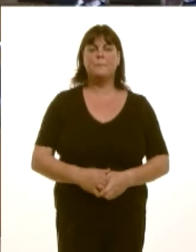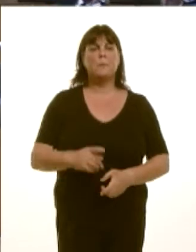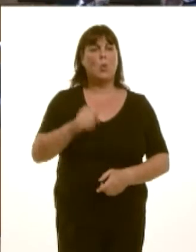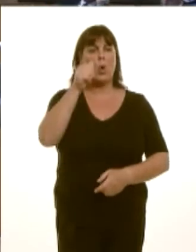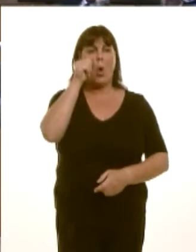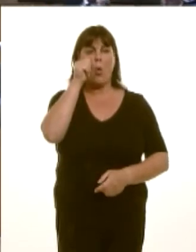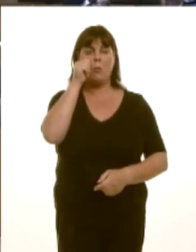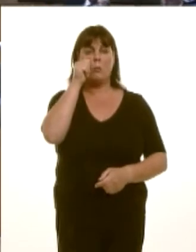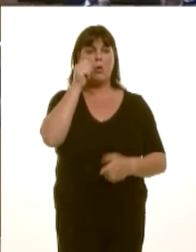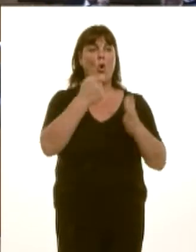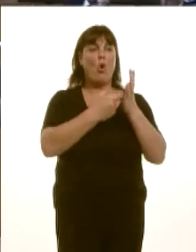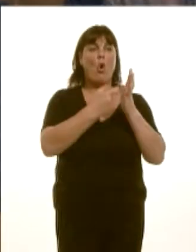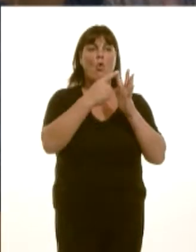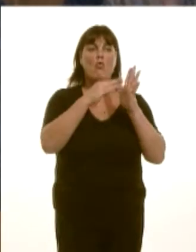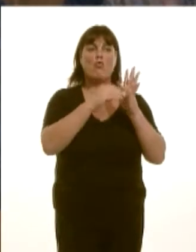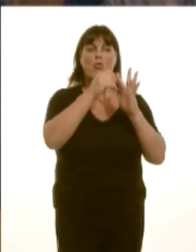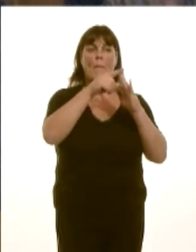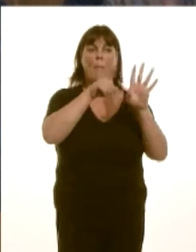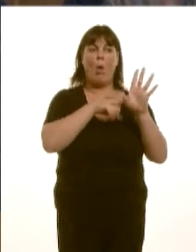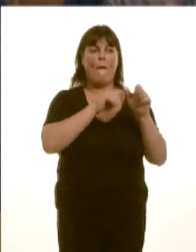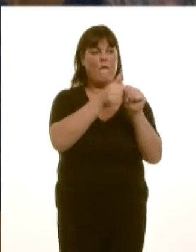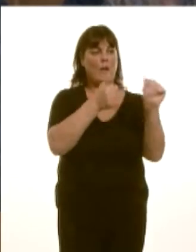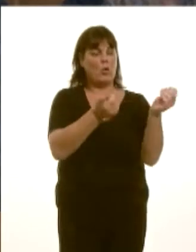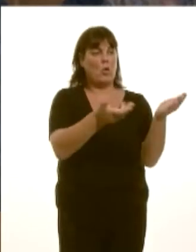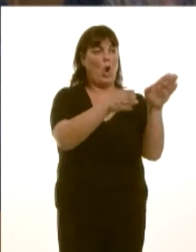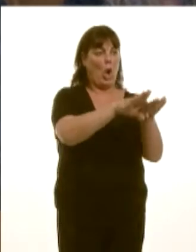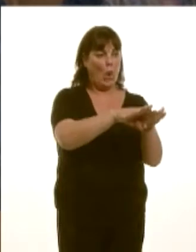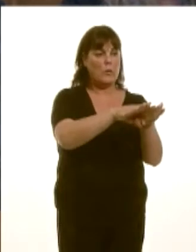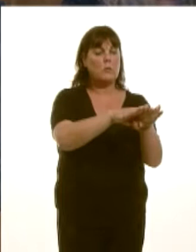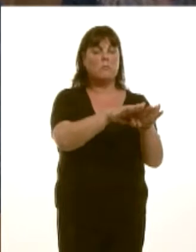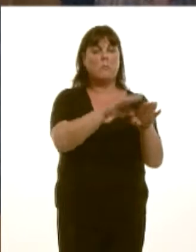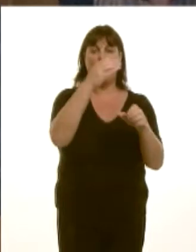in place after the decision was made to close the Remploy factories around Wales, and that